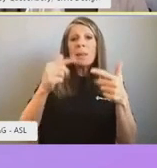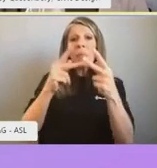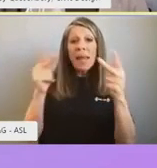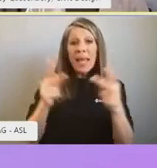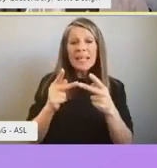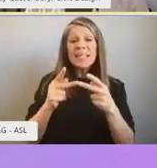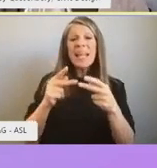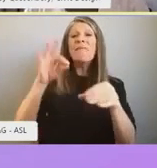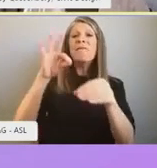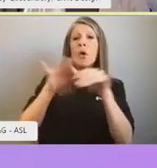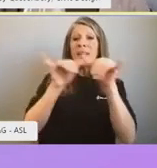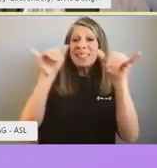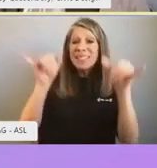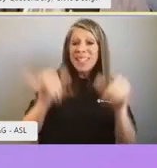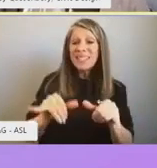doesn't just mean